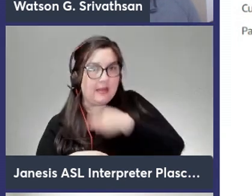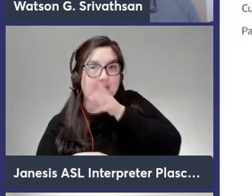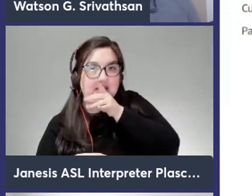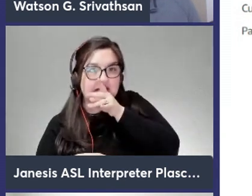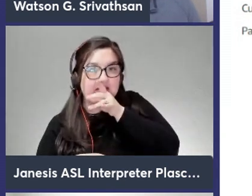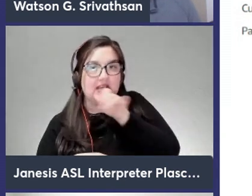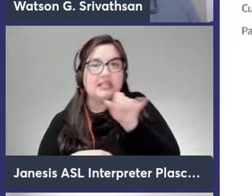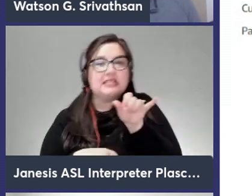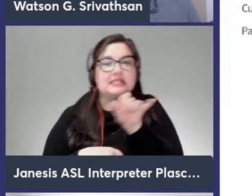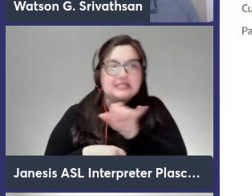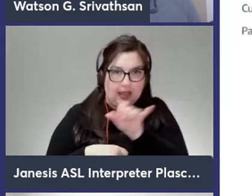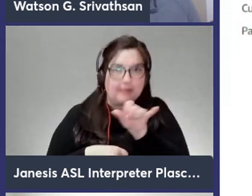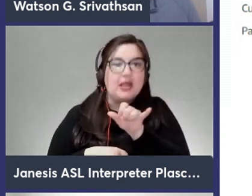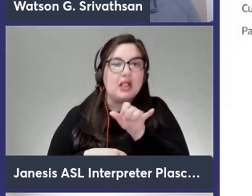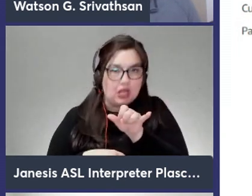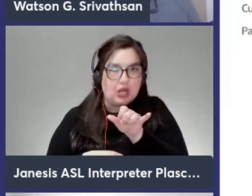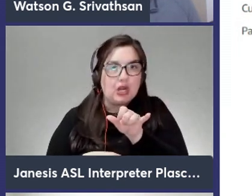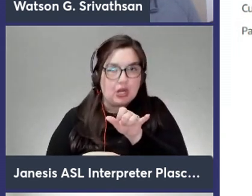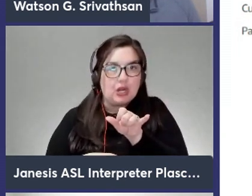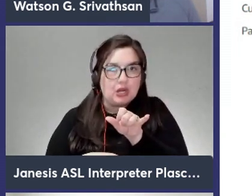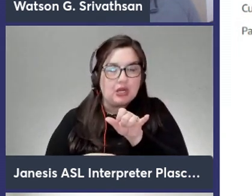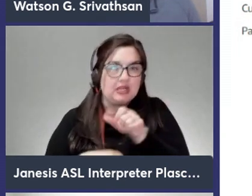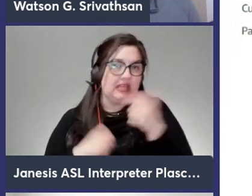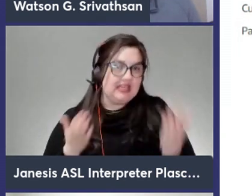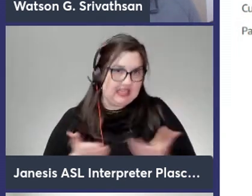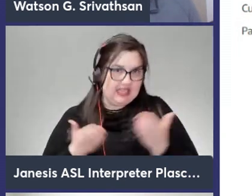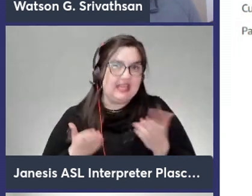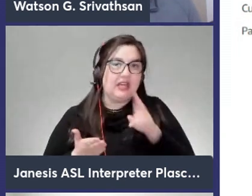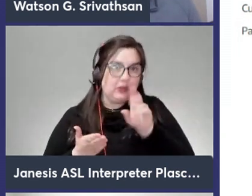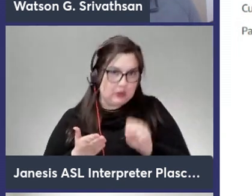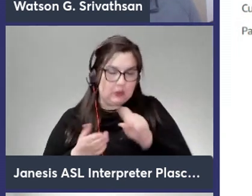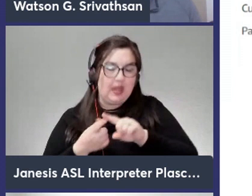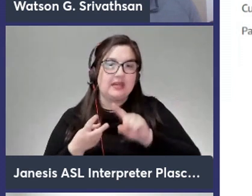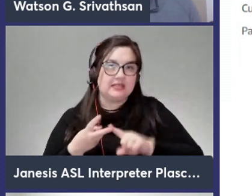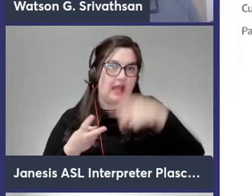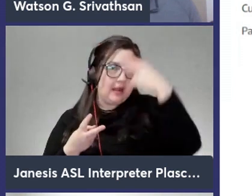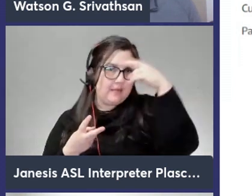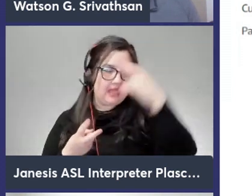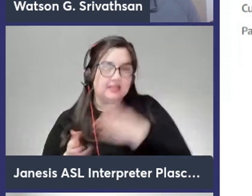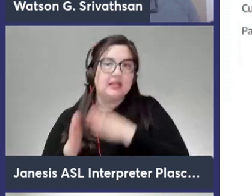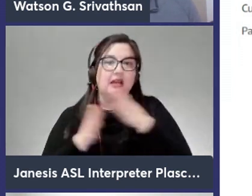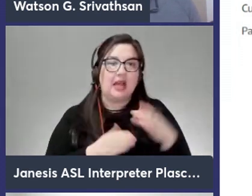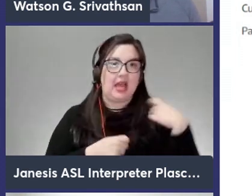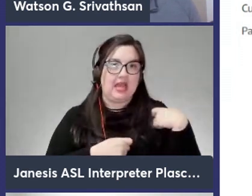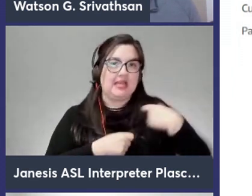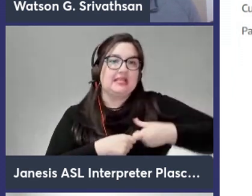to the kind of Spanish you might hear in the US and in Mexico, and Spanish is nondenominational Spanish,